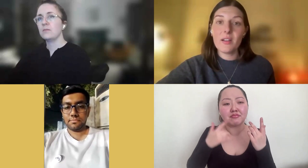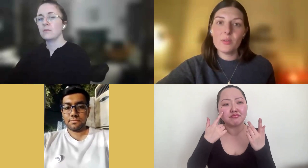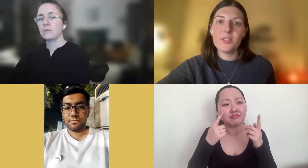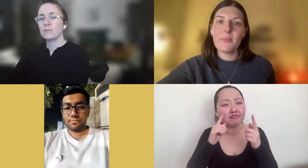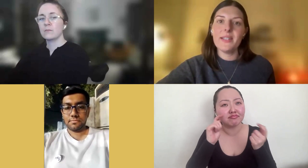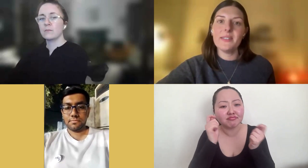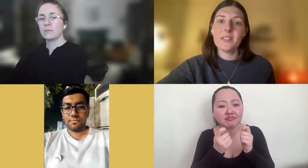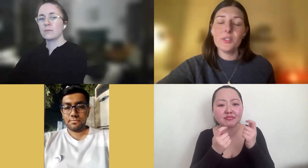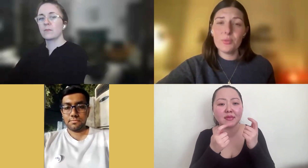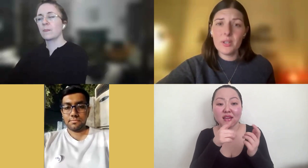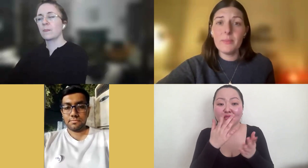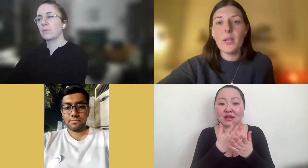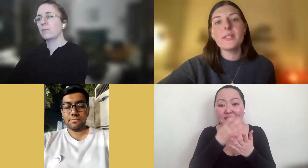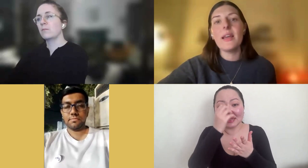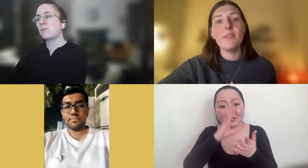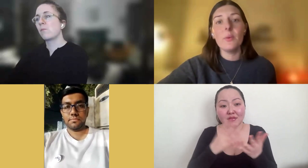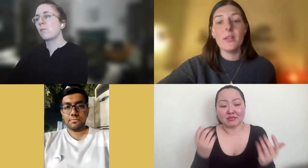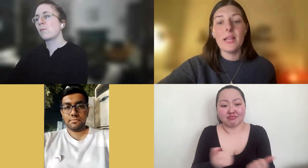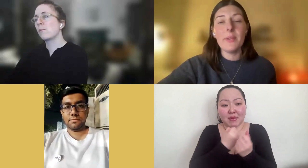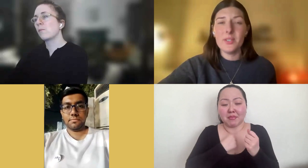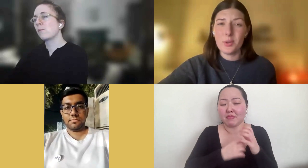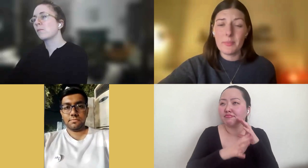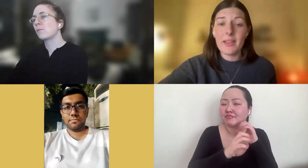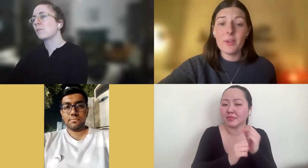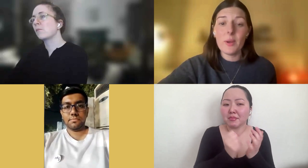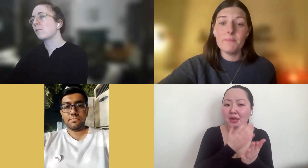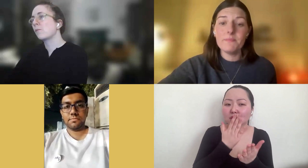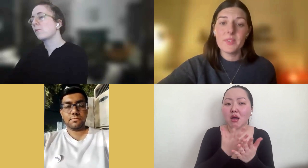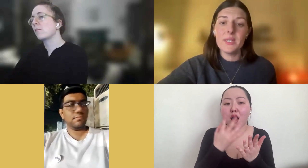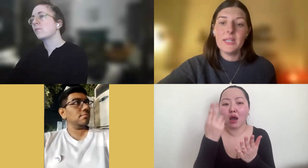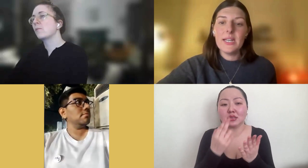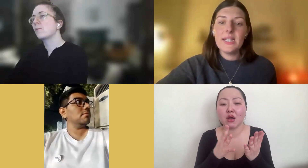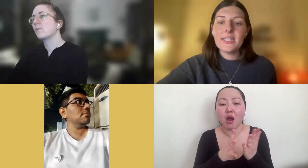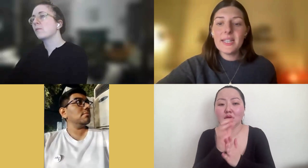that arts and culture spaces can truly belong to everyone and be enjoyed by everyone.